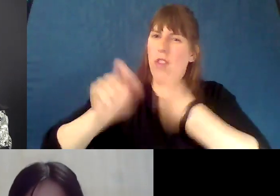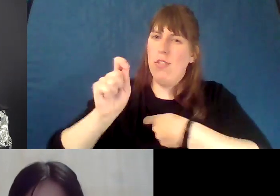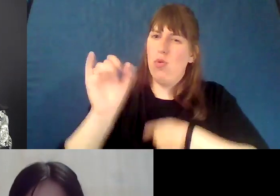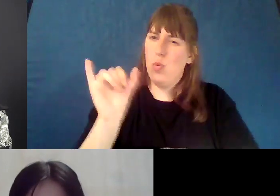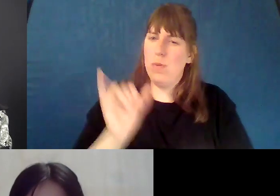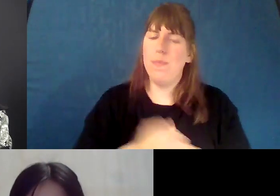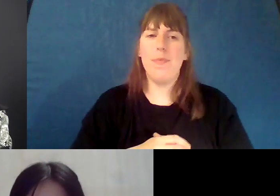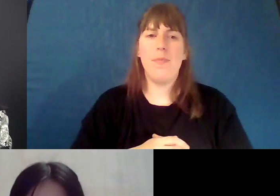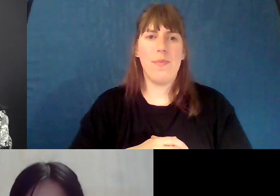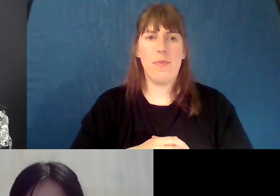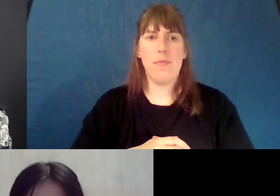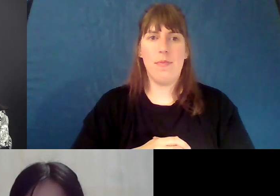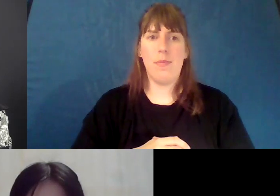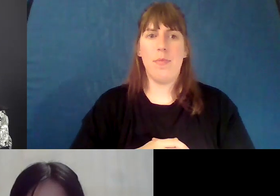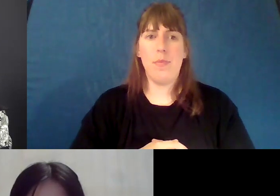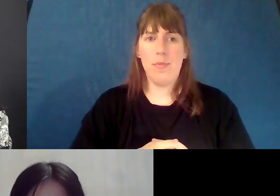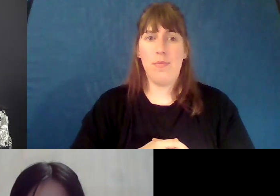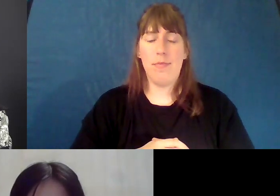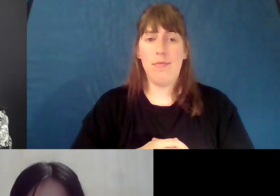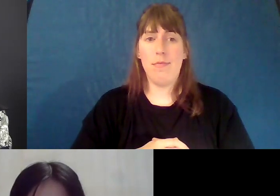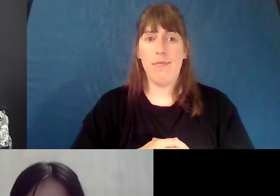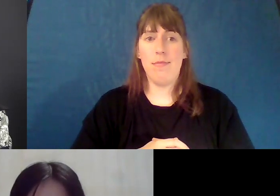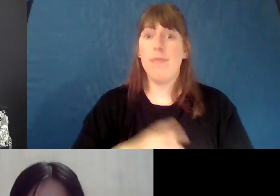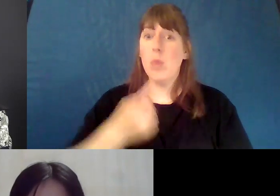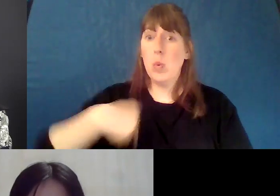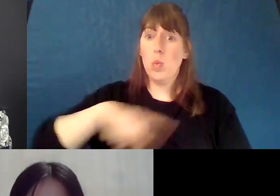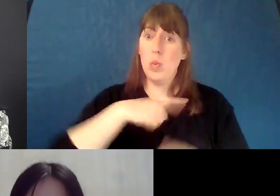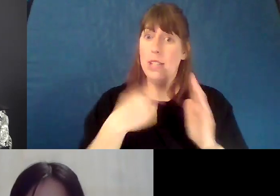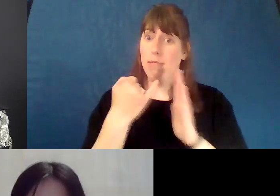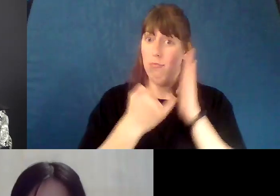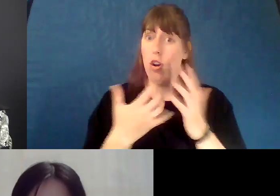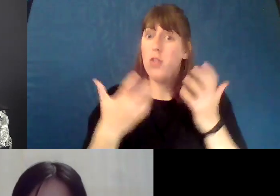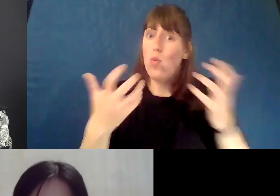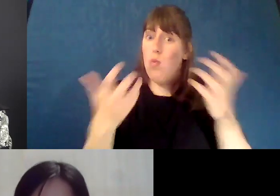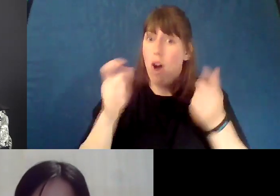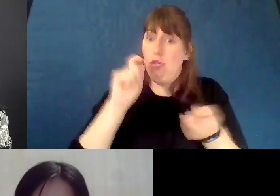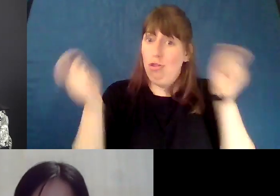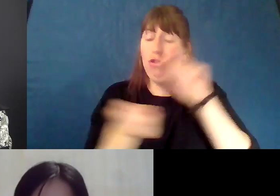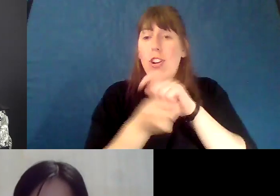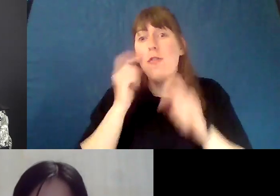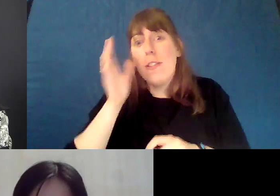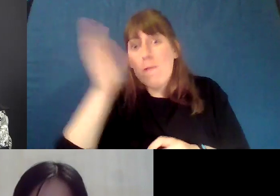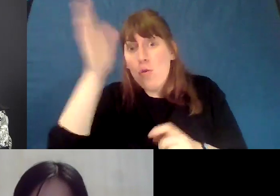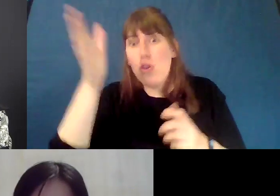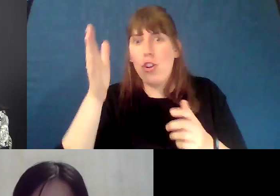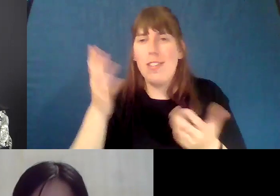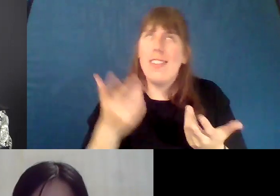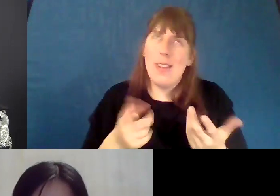as artists that want change in the future, we hope, and this is not just artistic institutions,